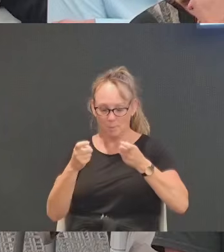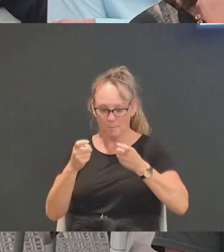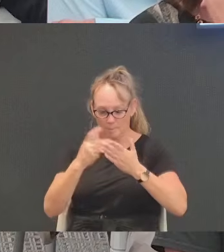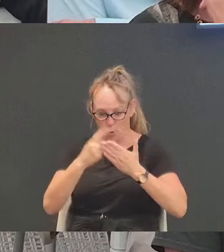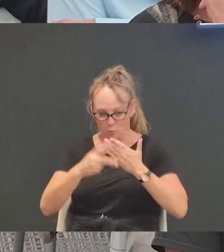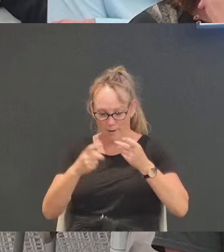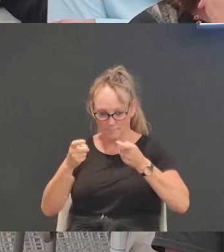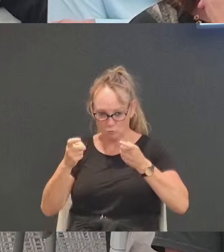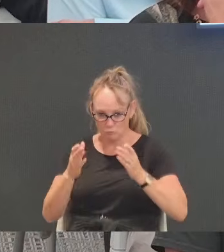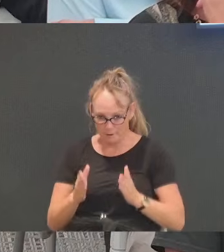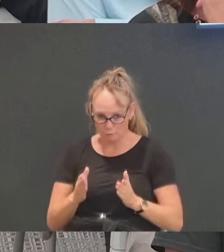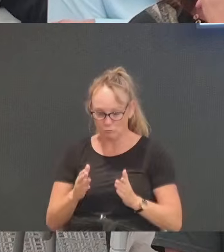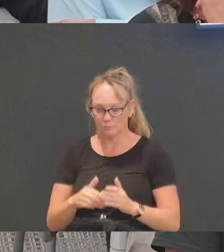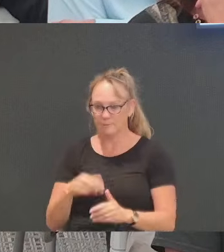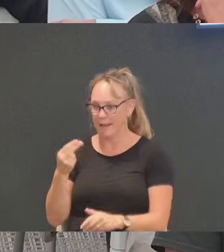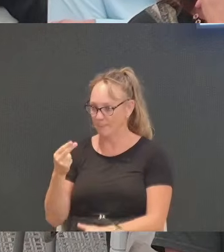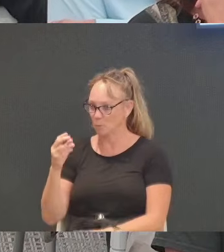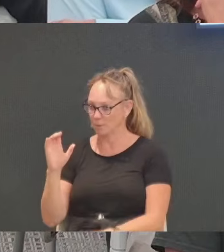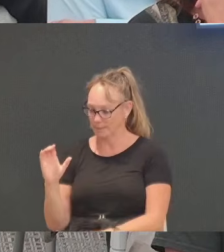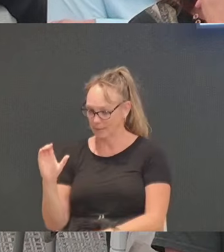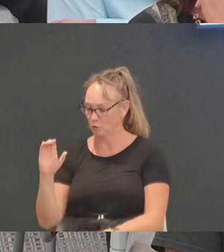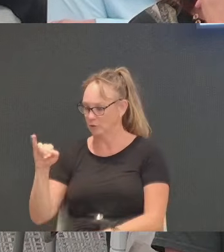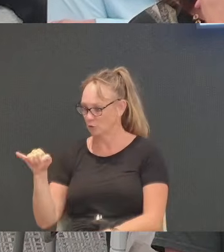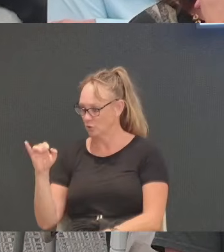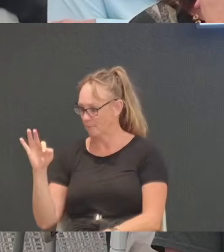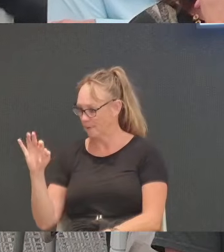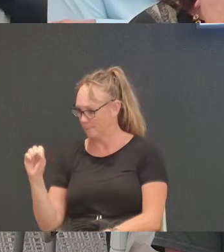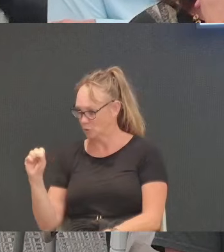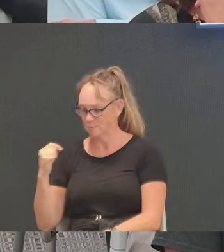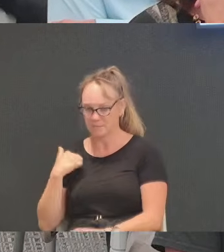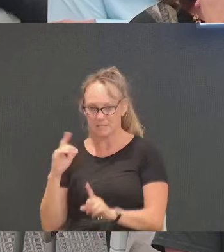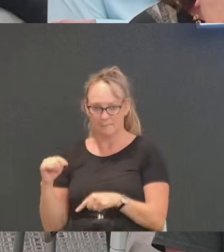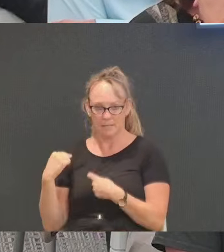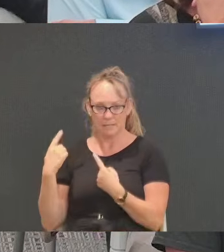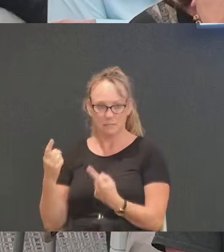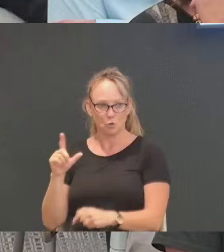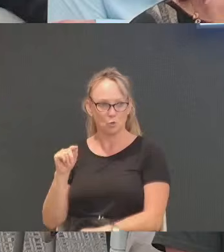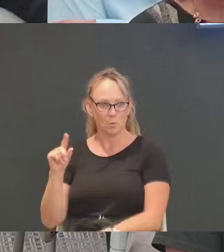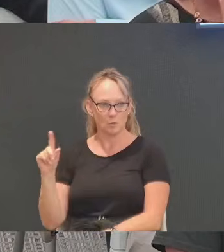I've been in this role since approximately 2020. Um, but I've worked in child protection since